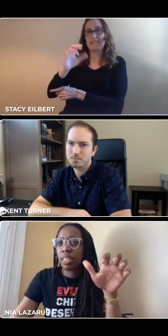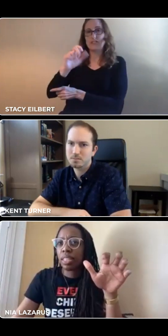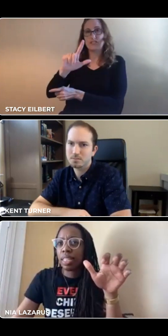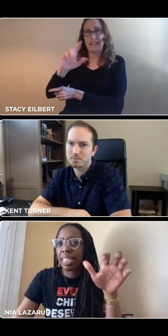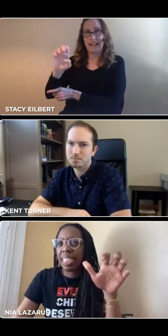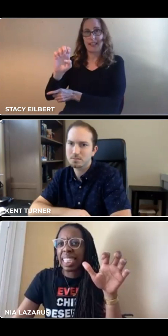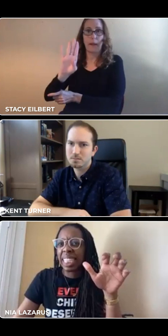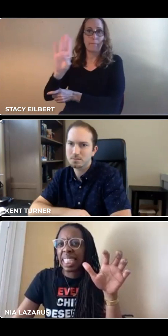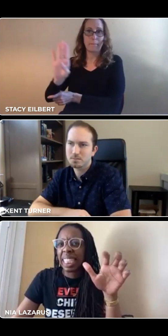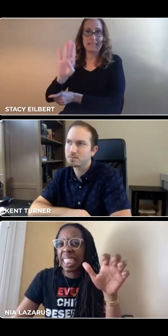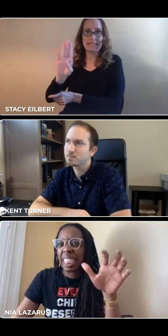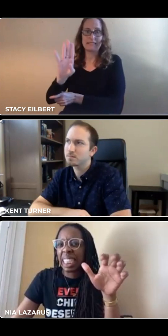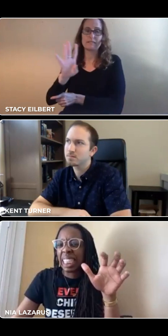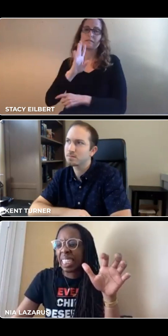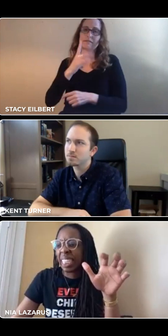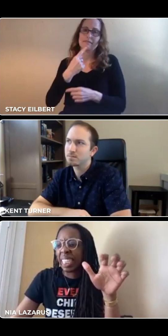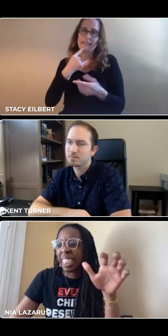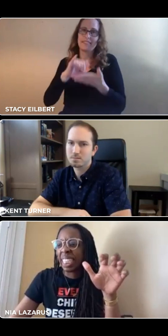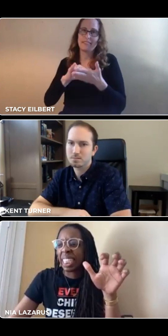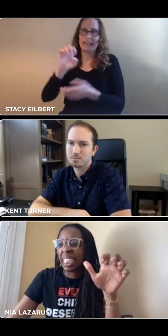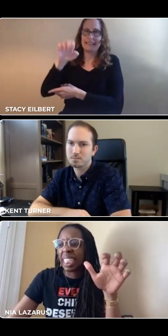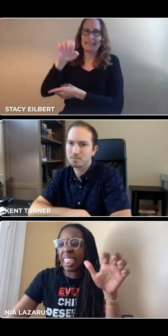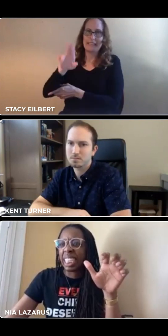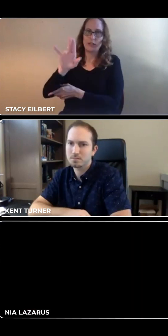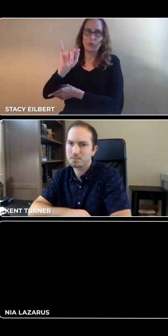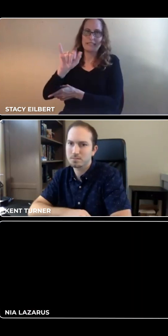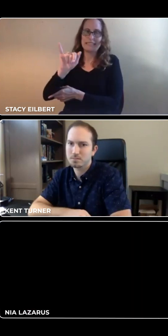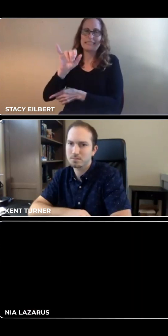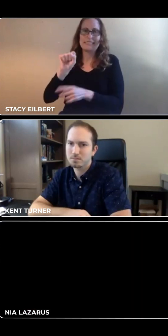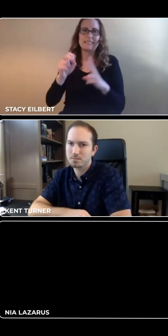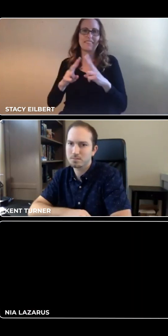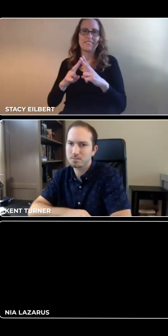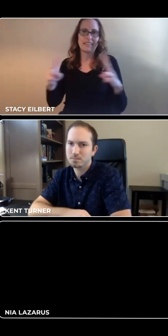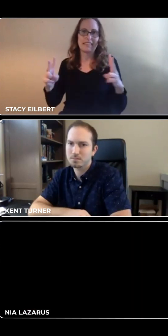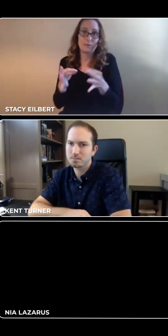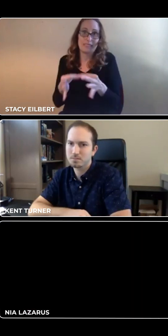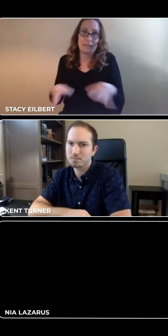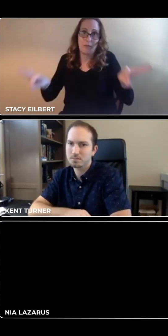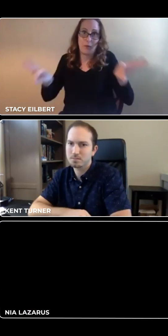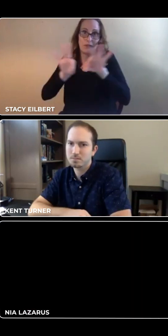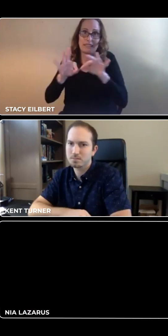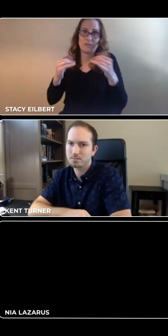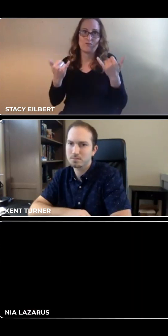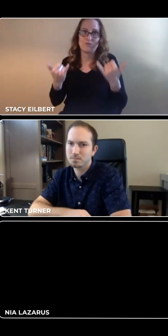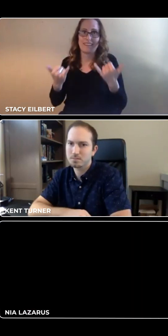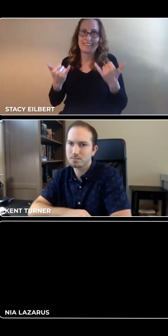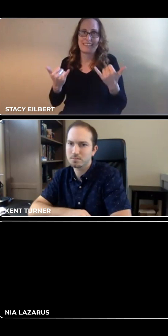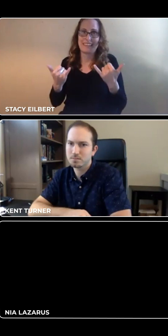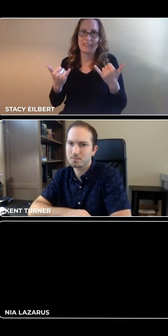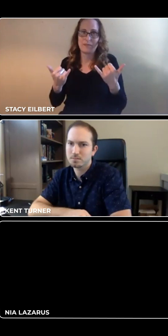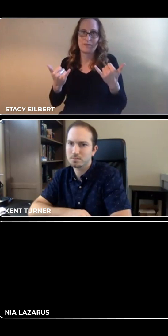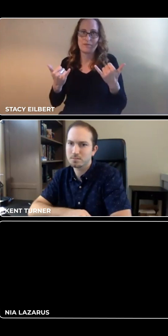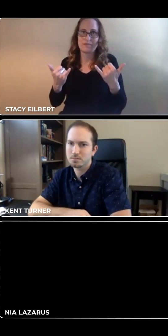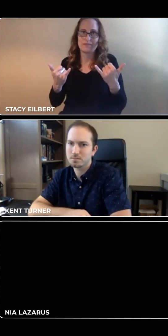It's getting bad for me. Michelle B. has said that equity is really important right now.